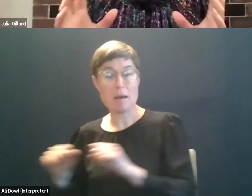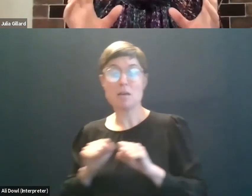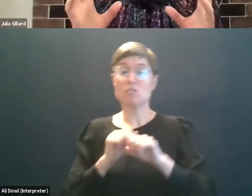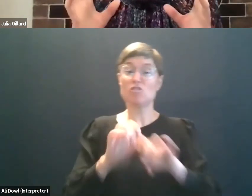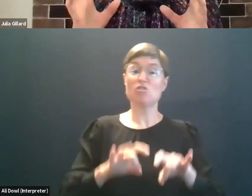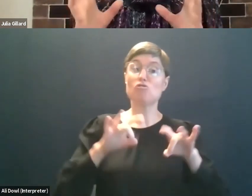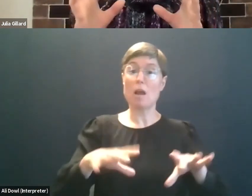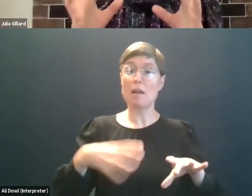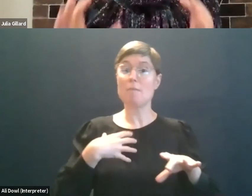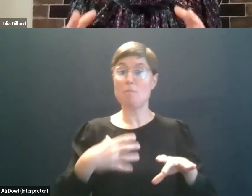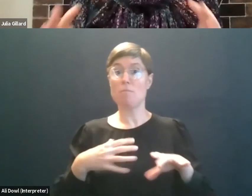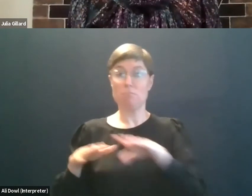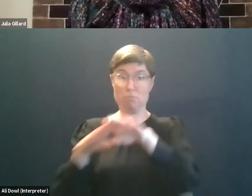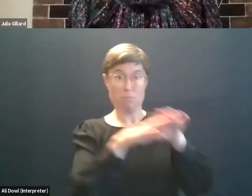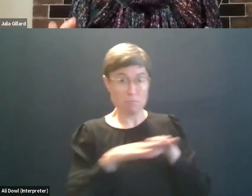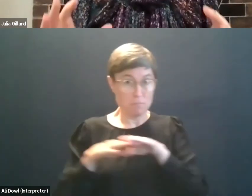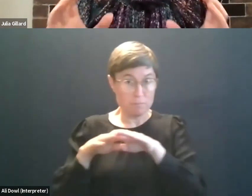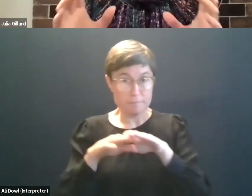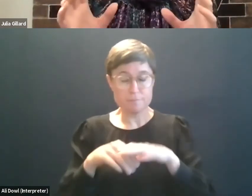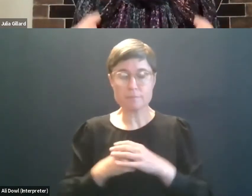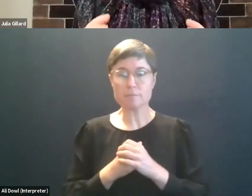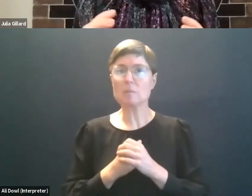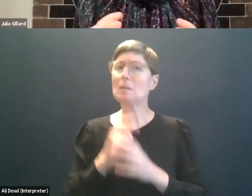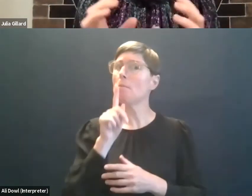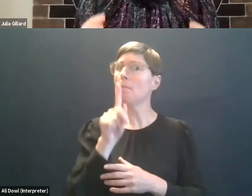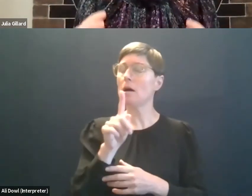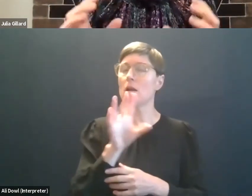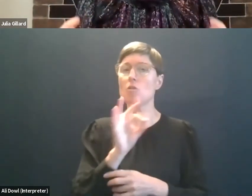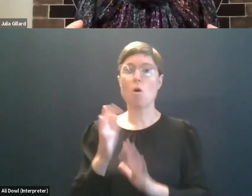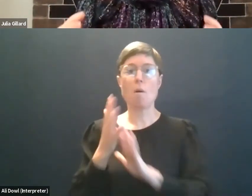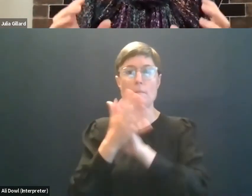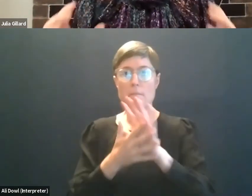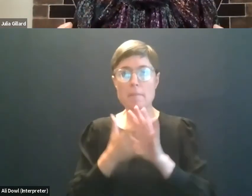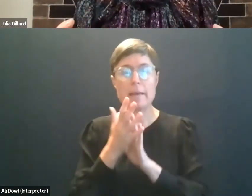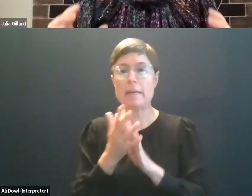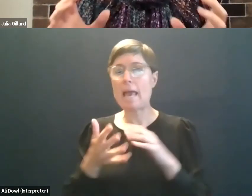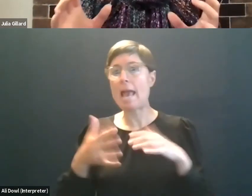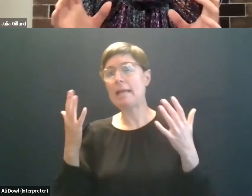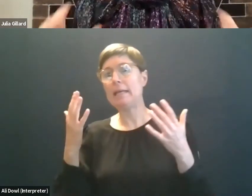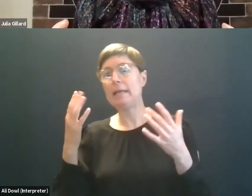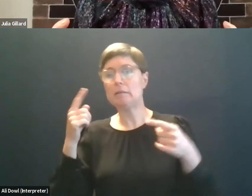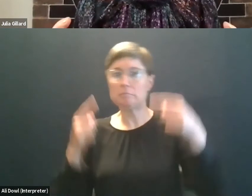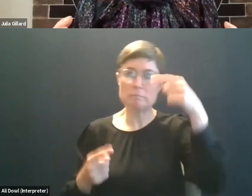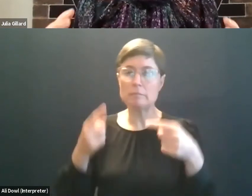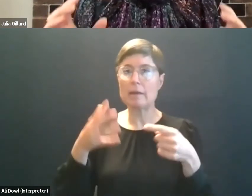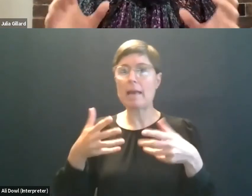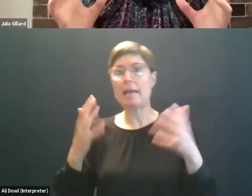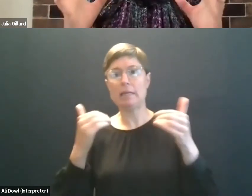thing. That doesn't mean that every division or argument in politics is a bad thing. The